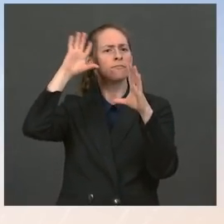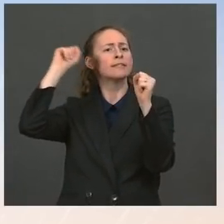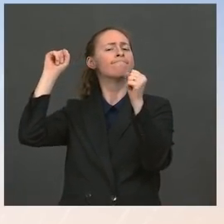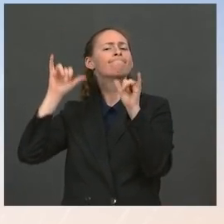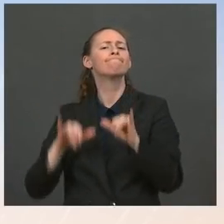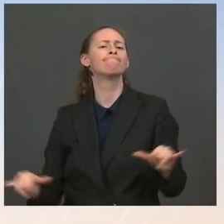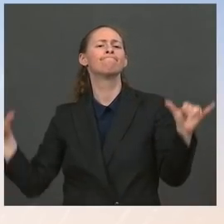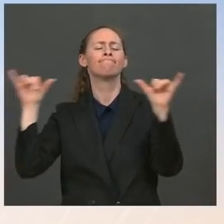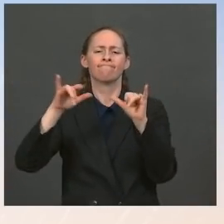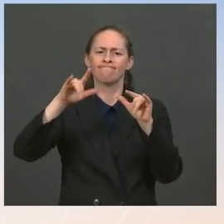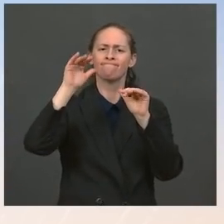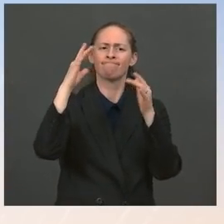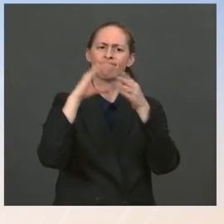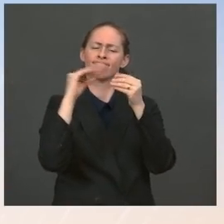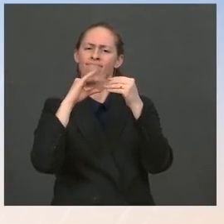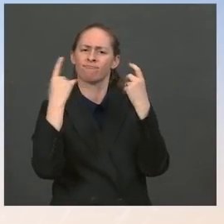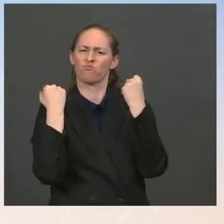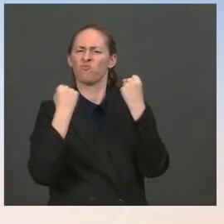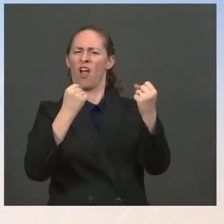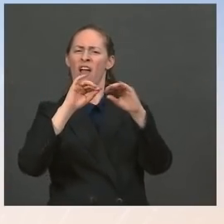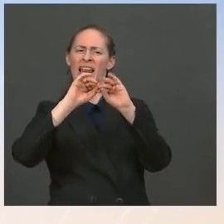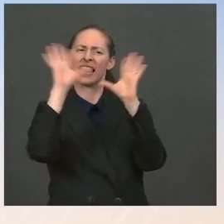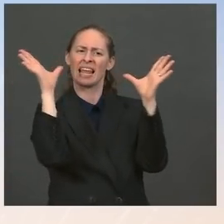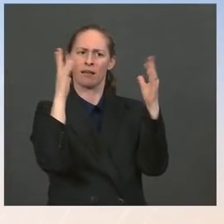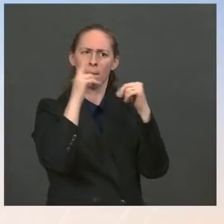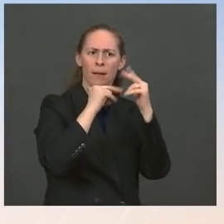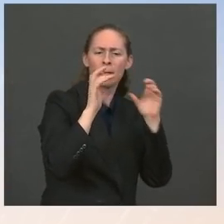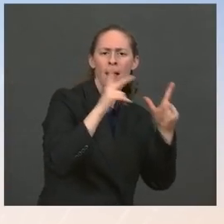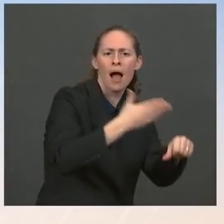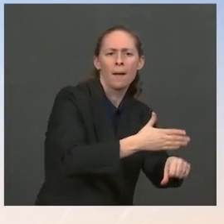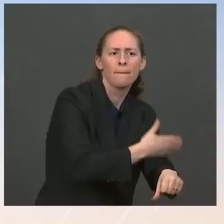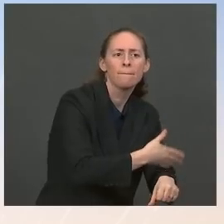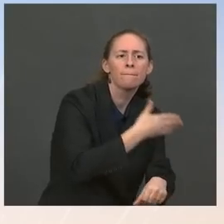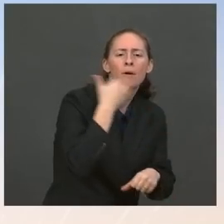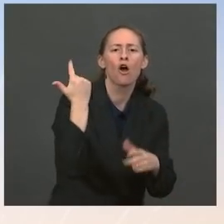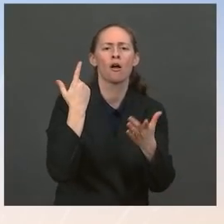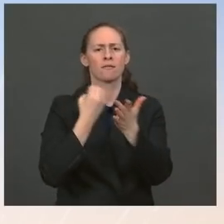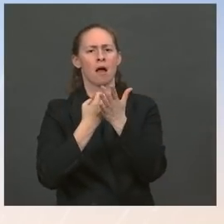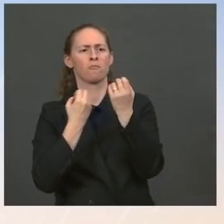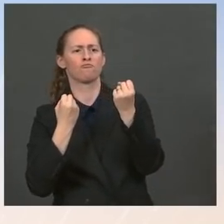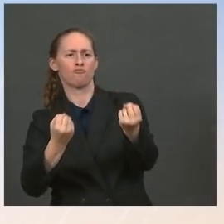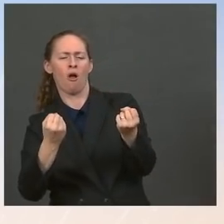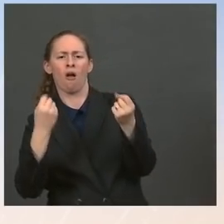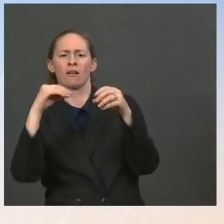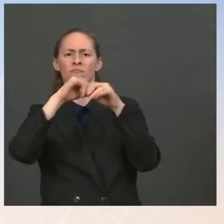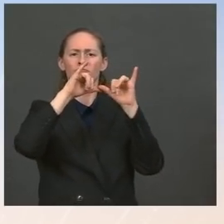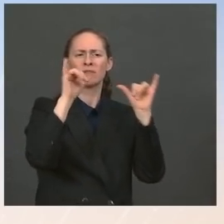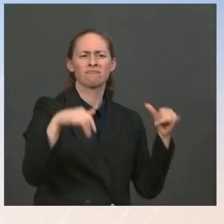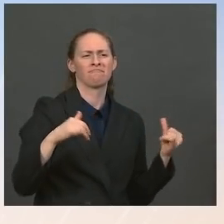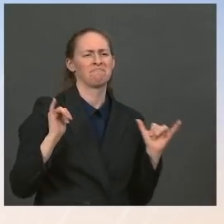Build Back Better Act and the bipartisan infrastructure. And it's -- it's critical. This is a once-in-a-generation investment